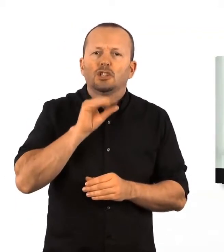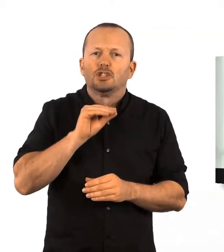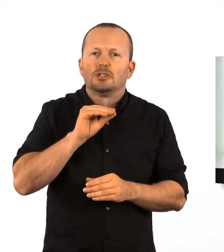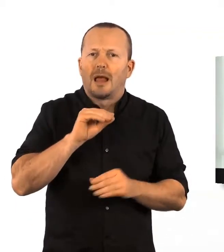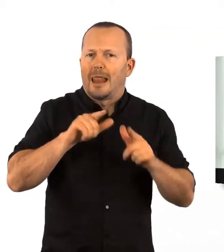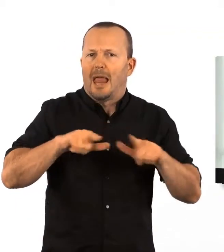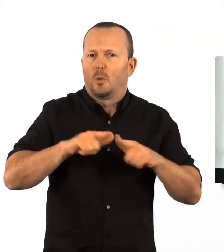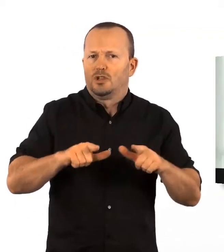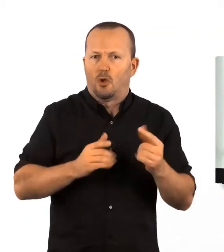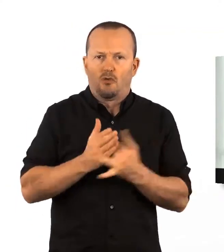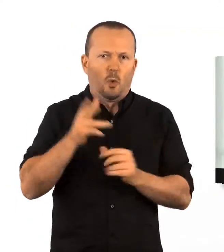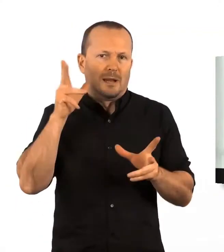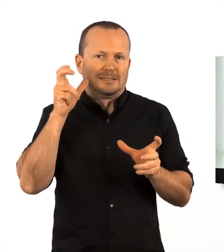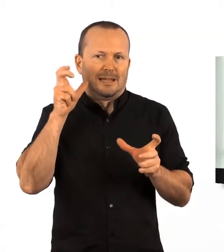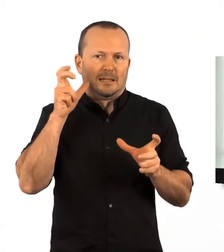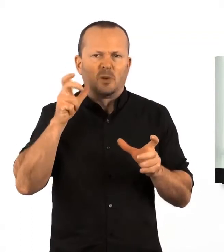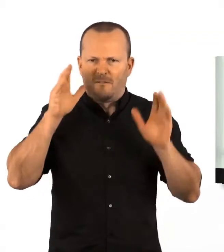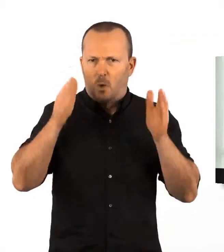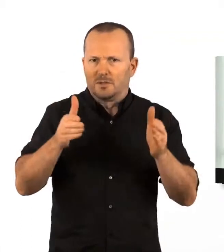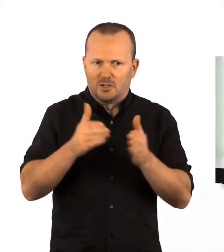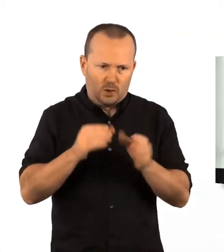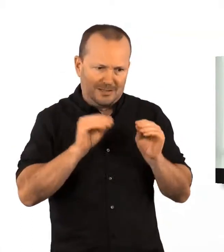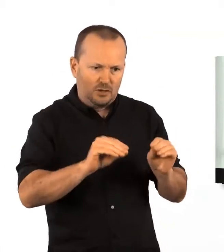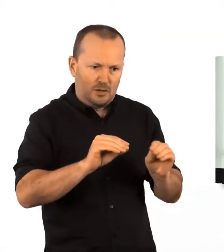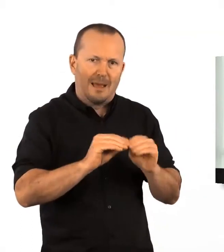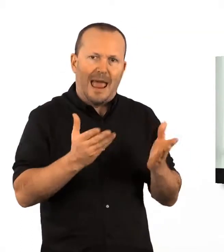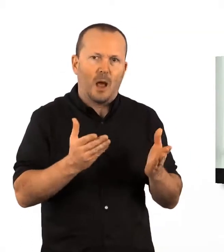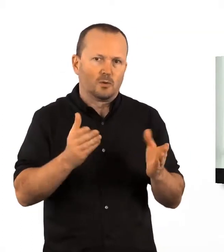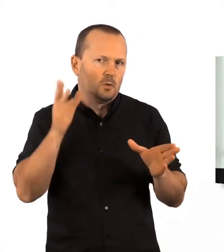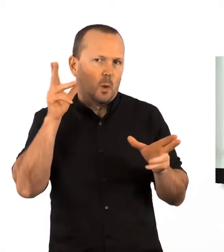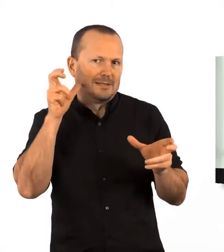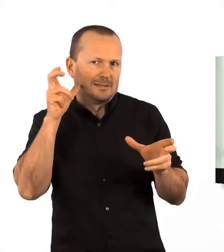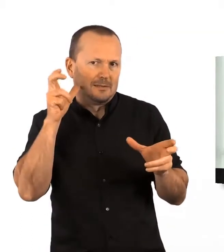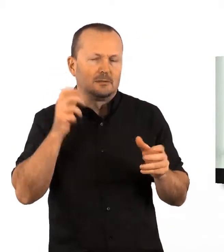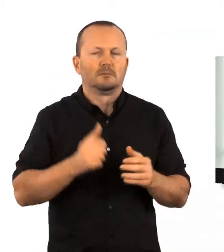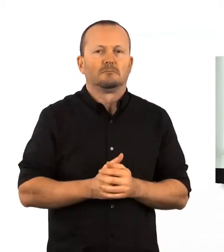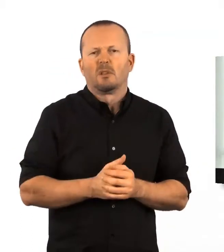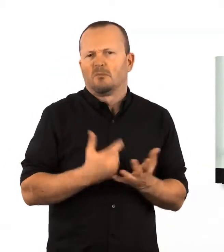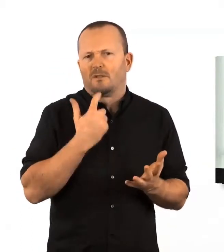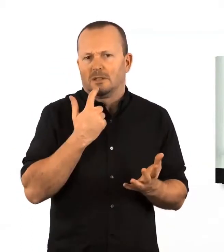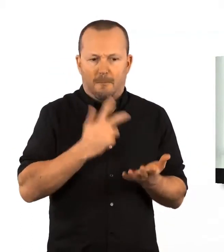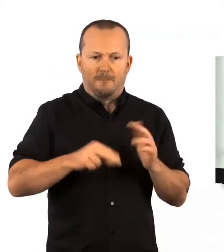so the big focus is on teaching your child to listen. Obviously it heavily involves parental